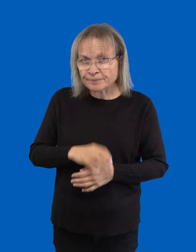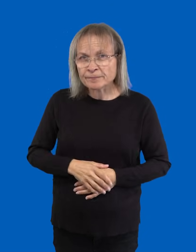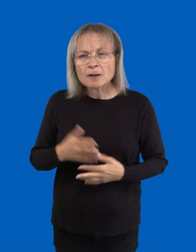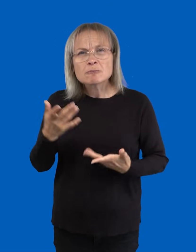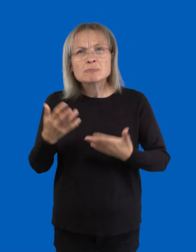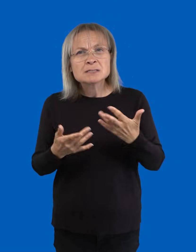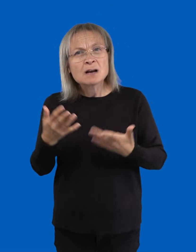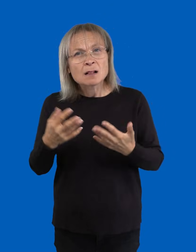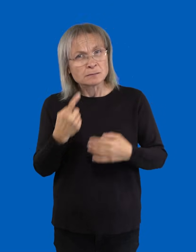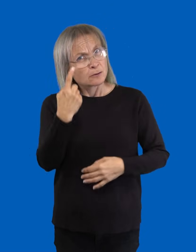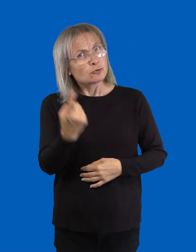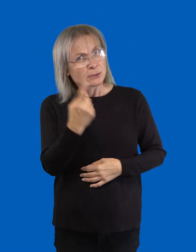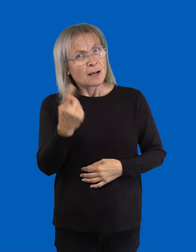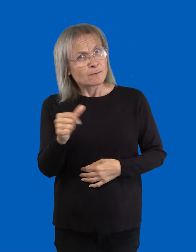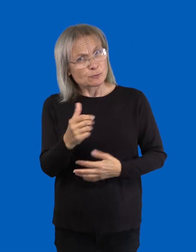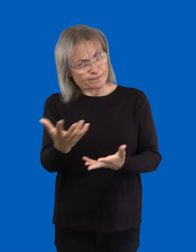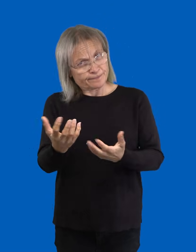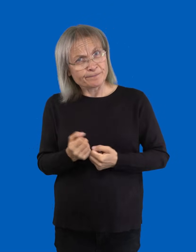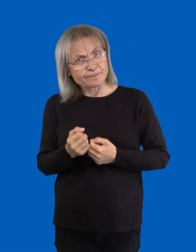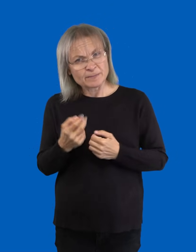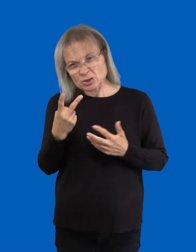You should get your results within 2 weeks.